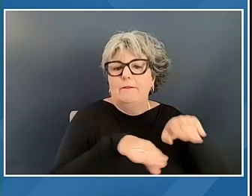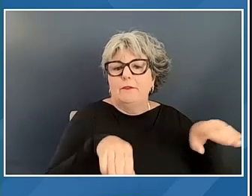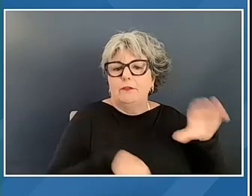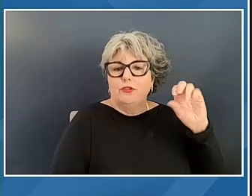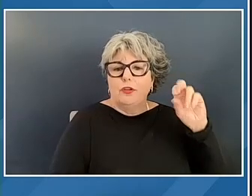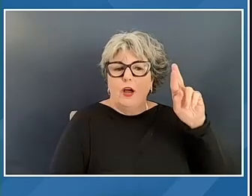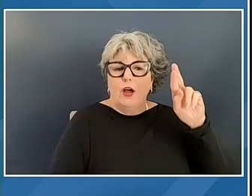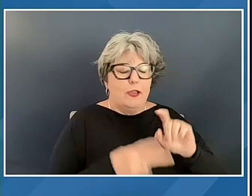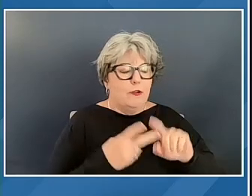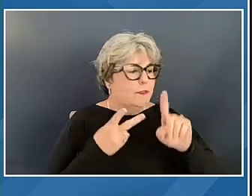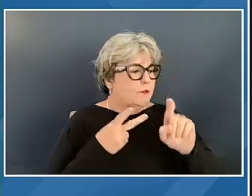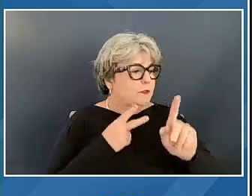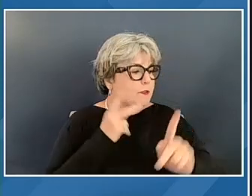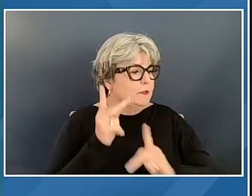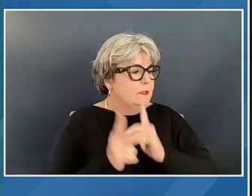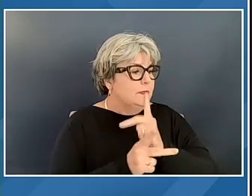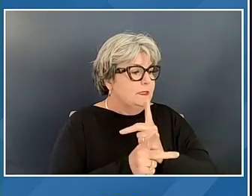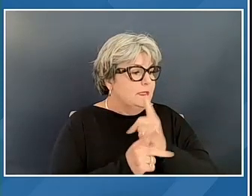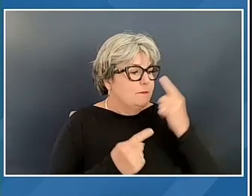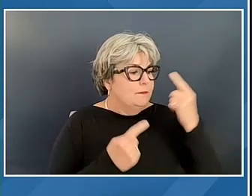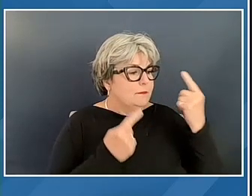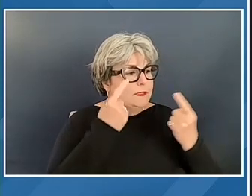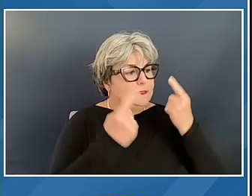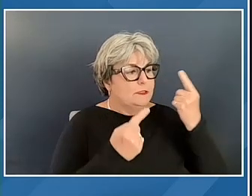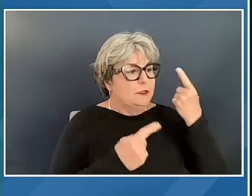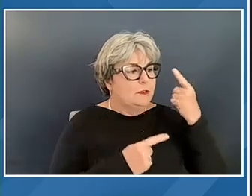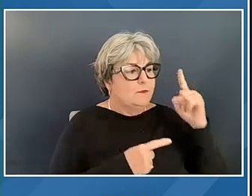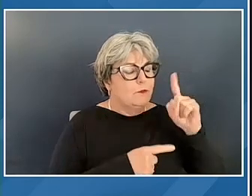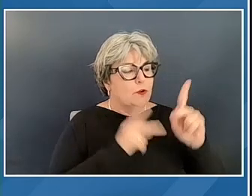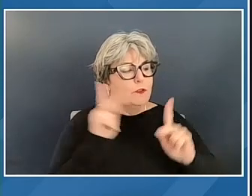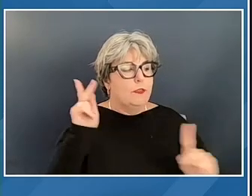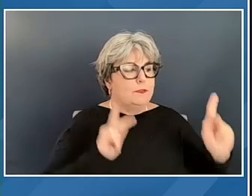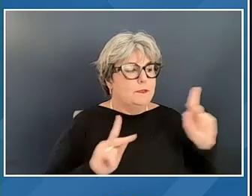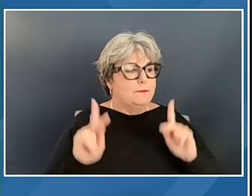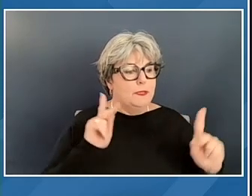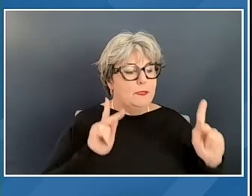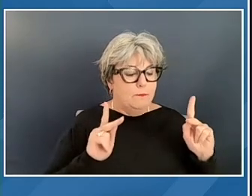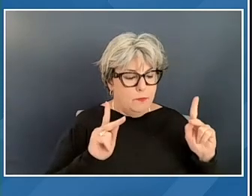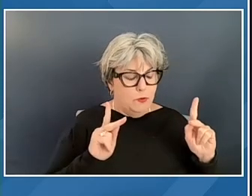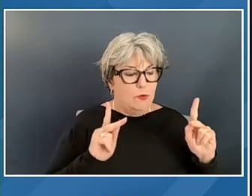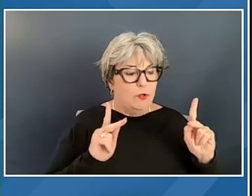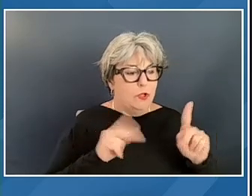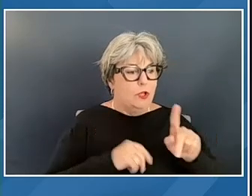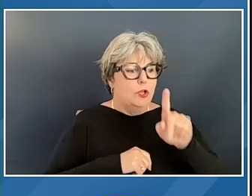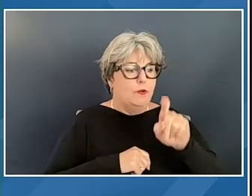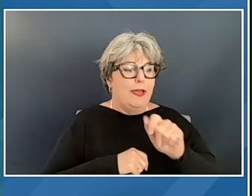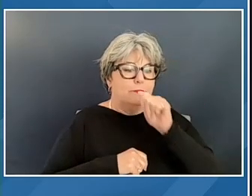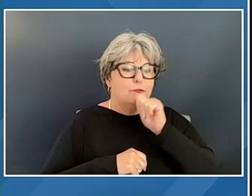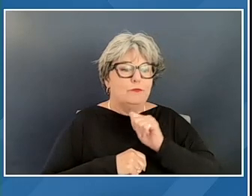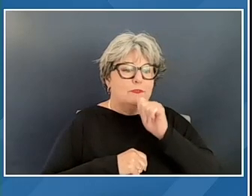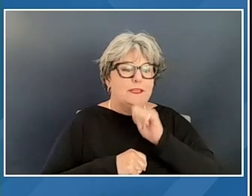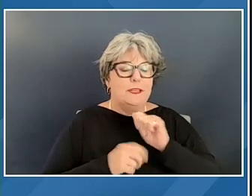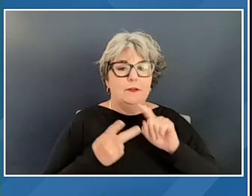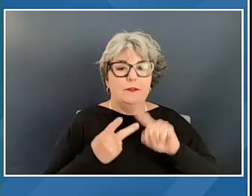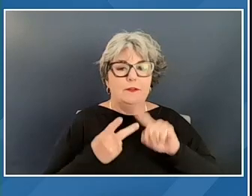sort of consideration for those people who have to deal with that. So it's not in my interest, but maybe in